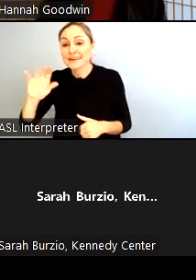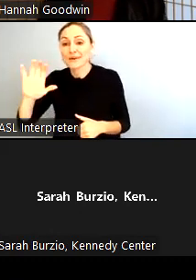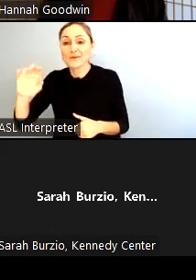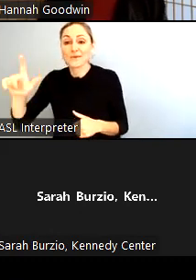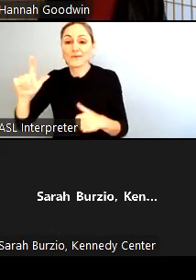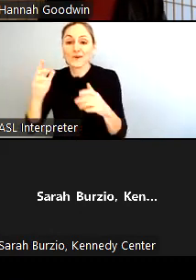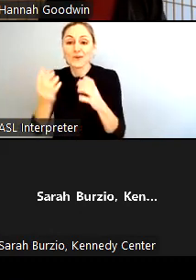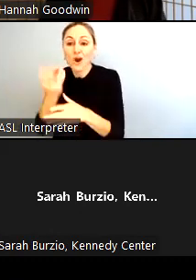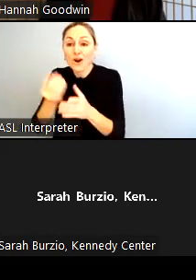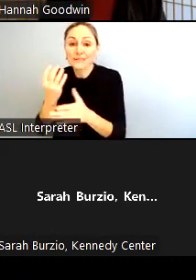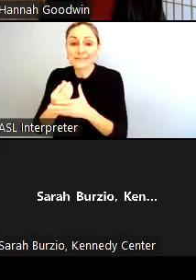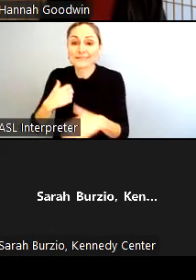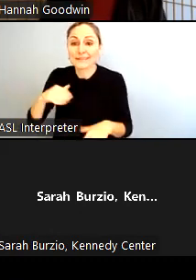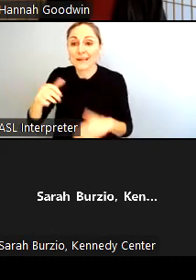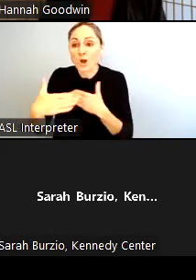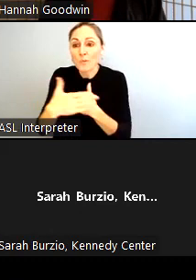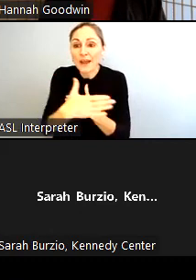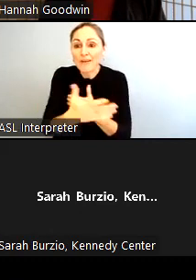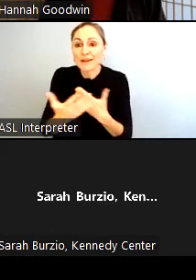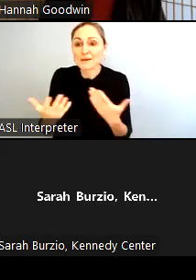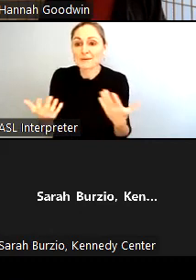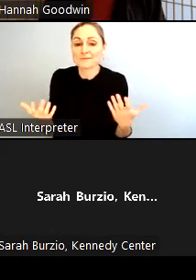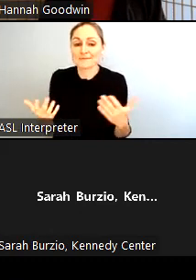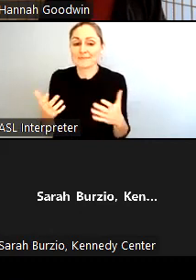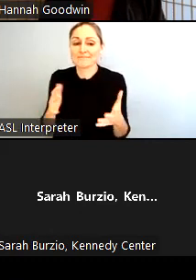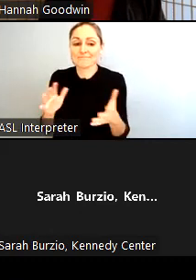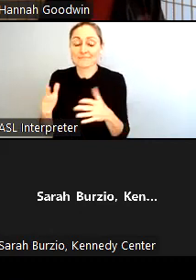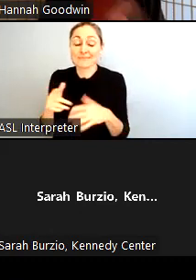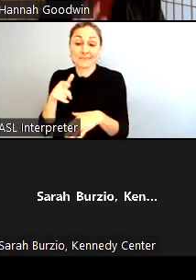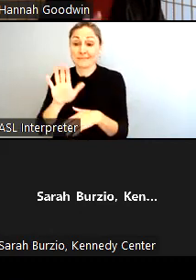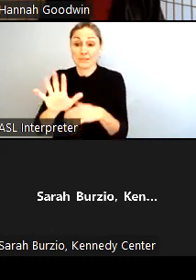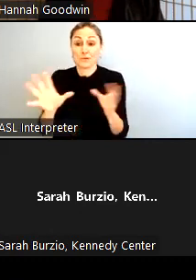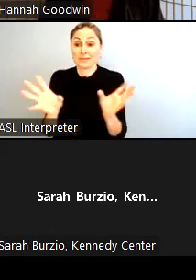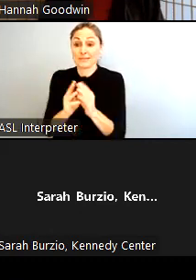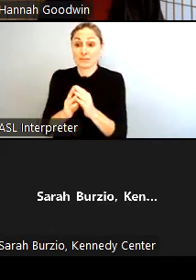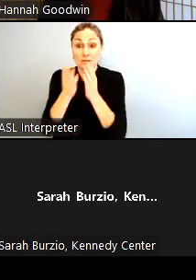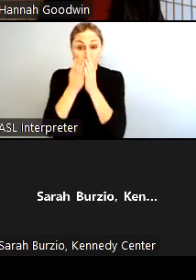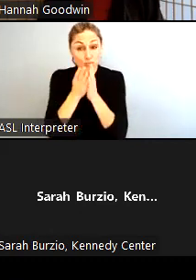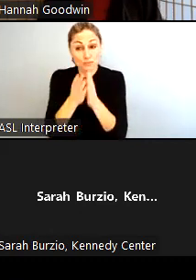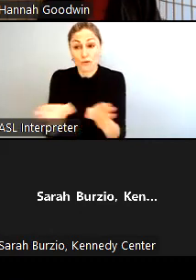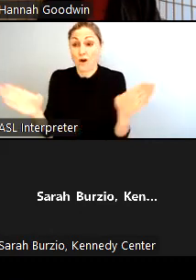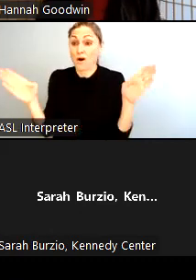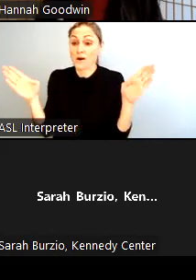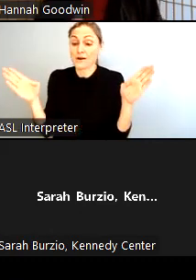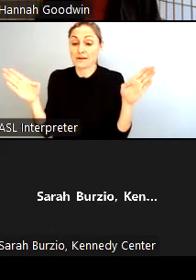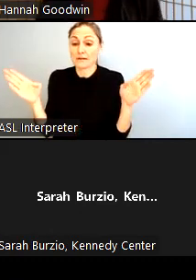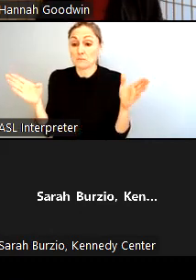Is it a session that really is very broad and that you could come to it